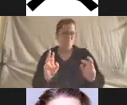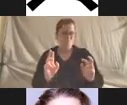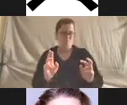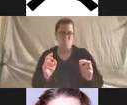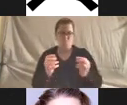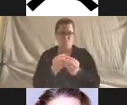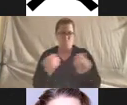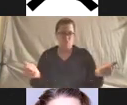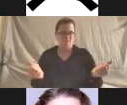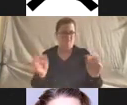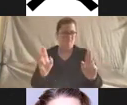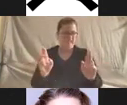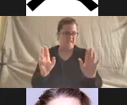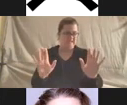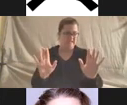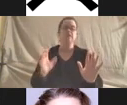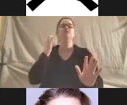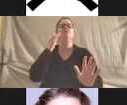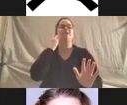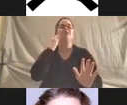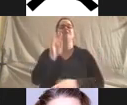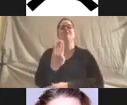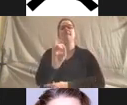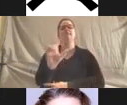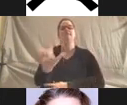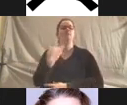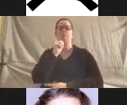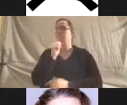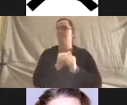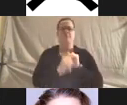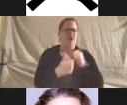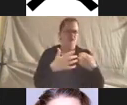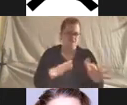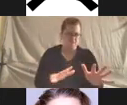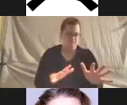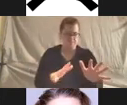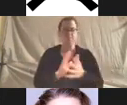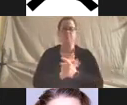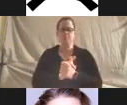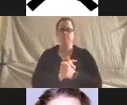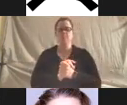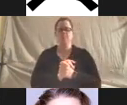So, if your bill didn't pass, like I mentioned before,